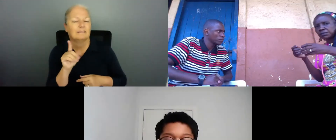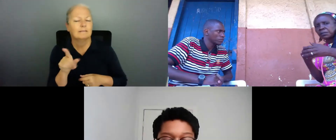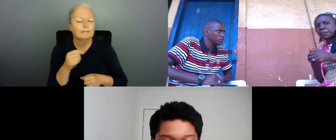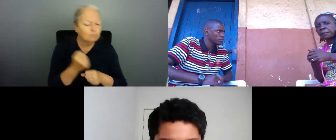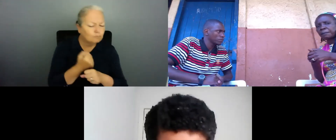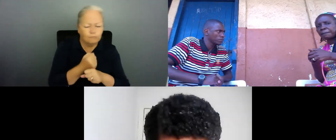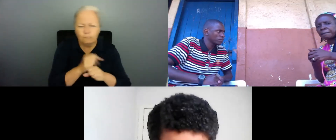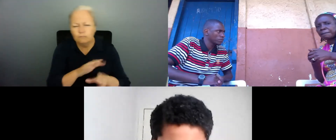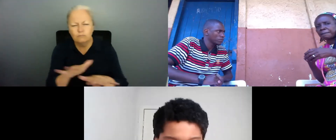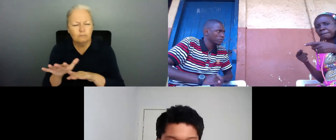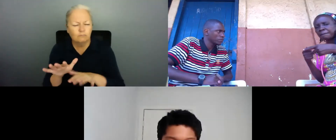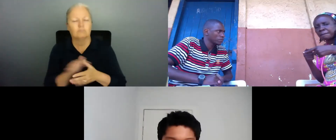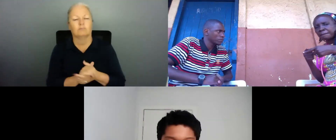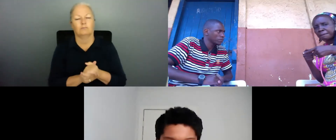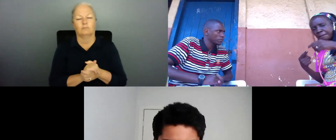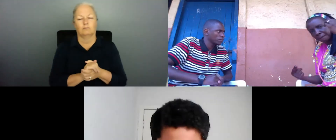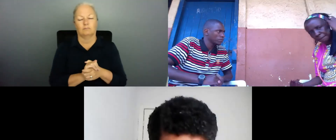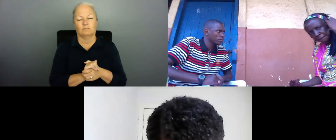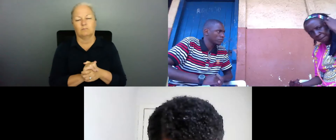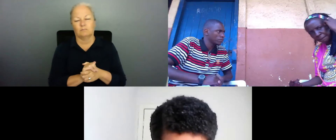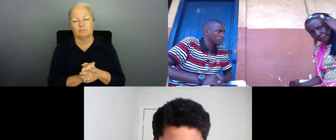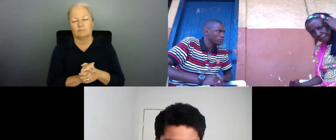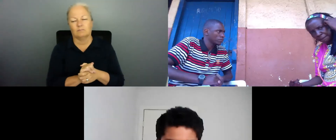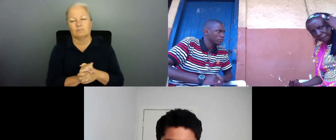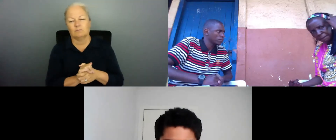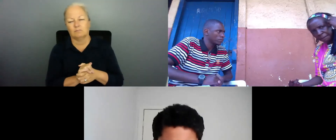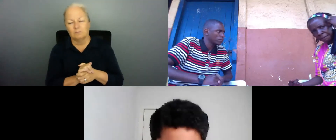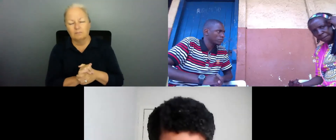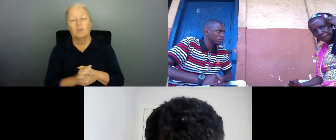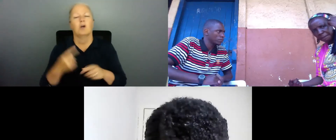being a person who lives in intersectionality of being a black disabled woman is synonymous